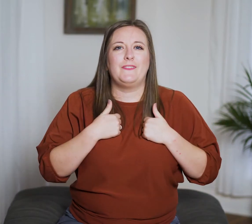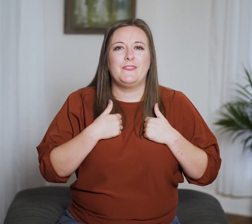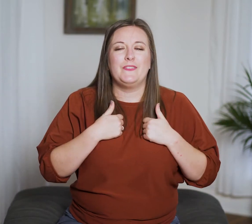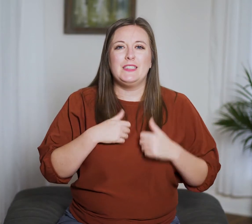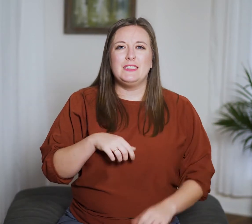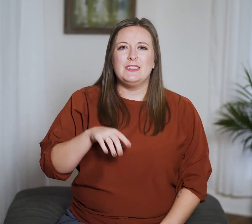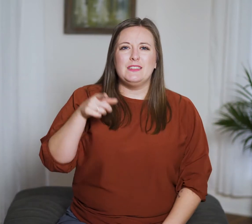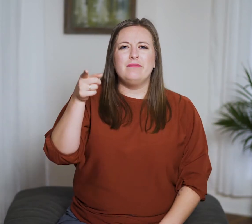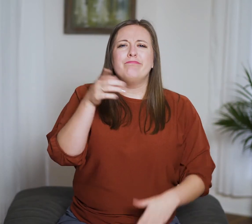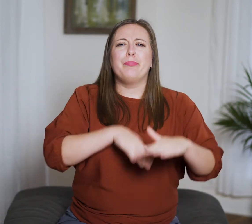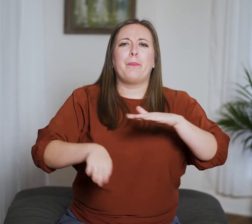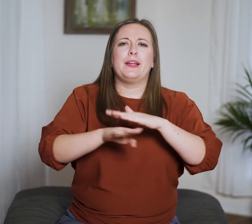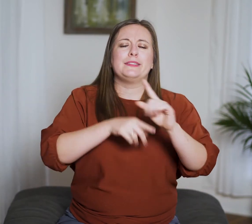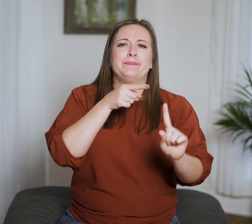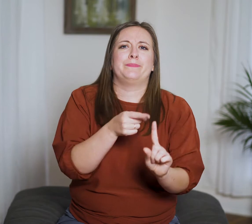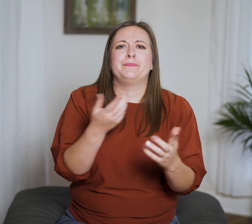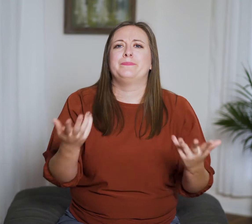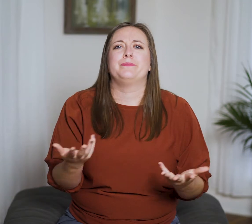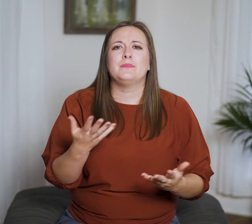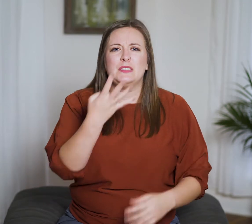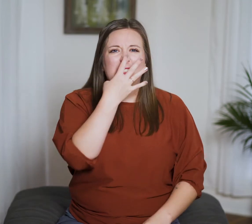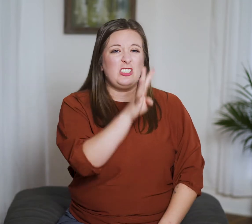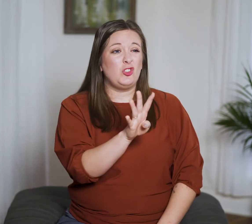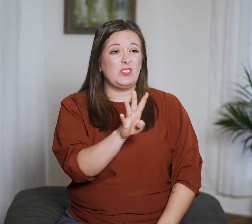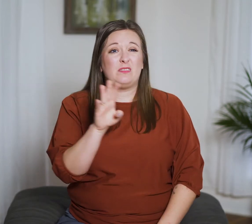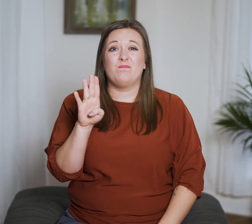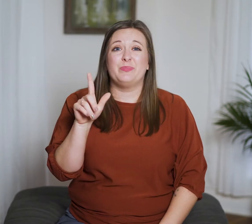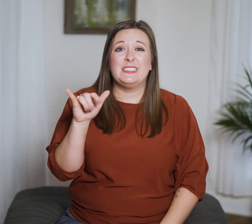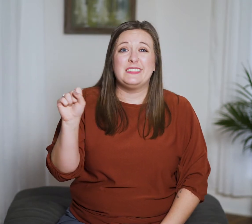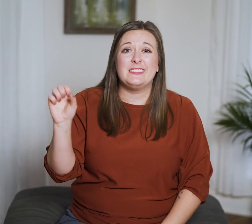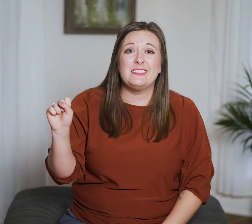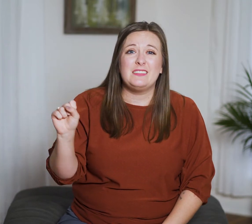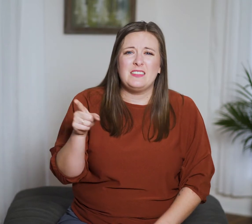and he basically says ignorance is bliss.